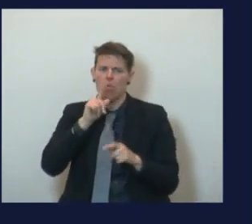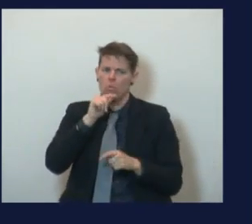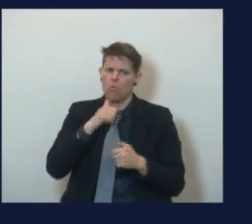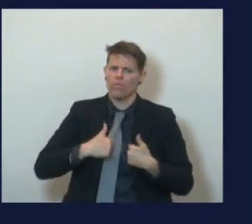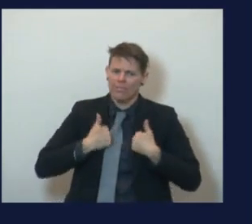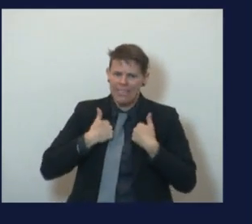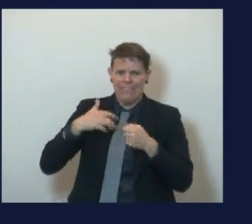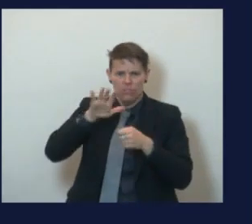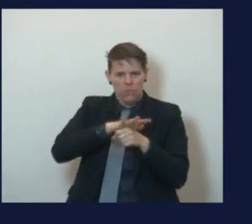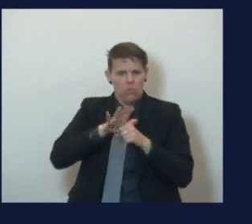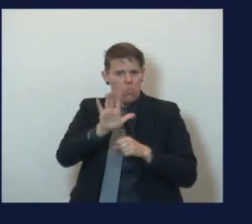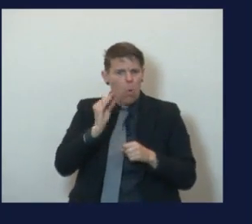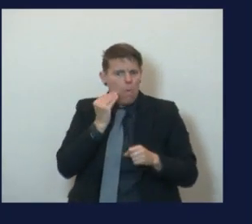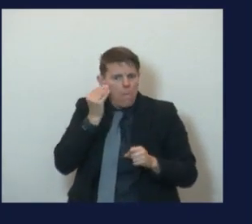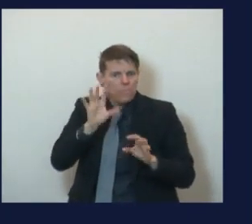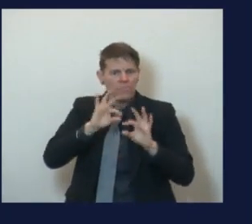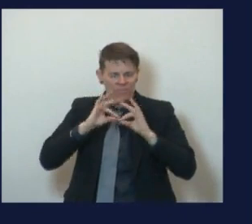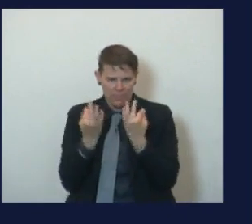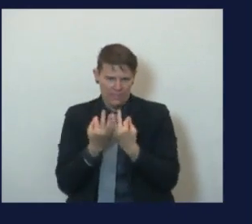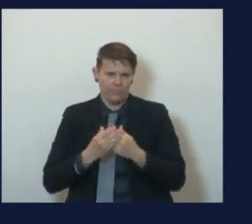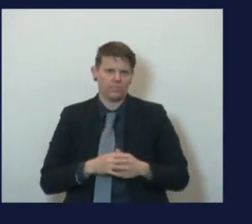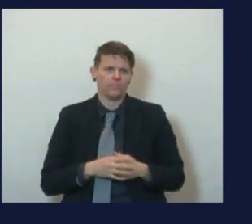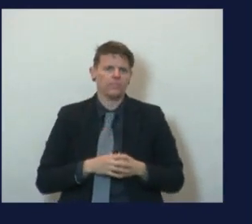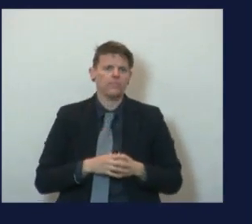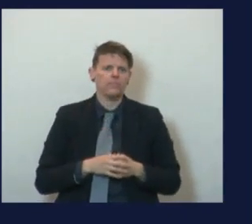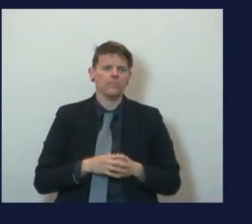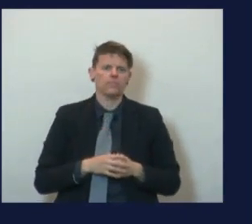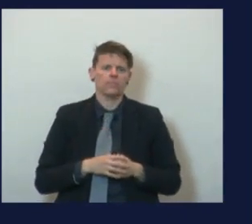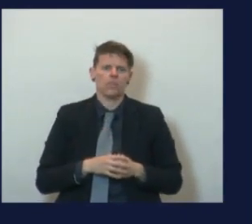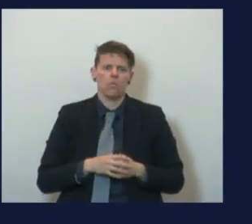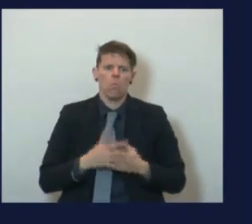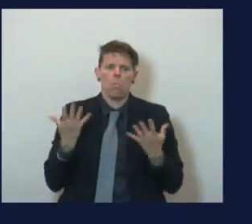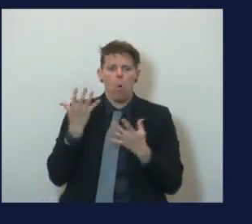THAT IS THE BE WAY TO SAFEGUARD THE PERSON YOU ARE CARING FOR. NEXT SLIDE.